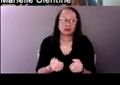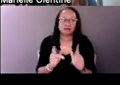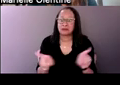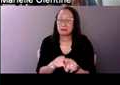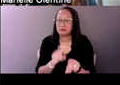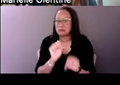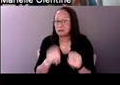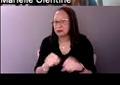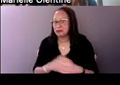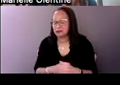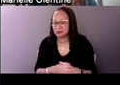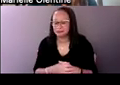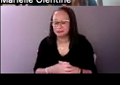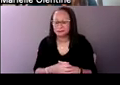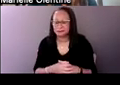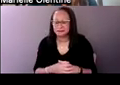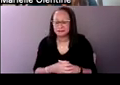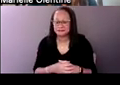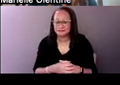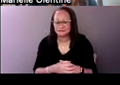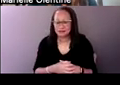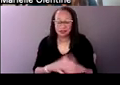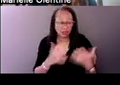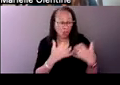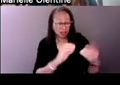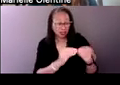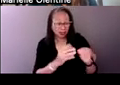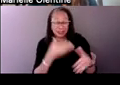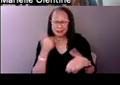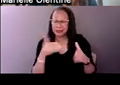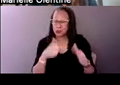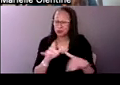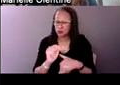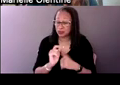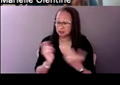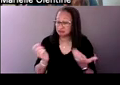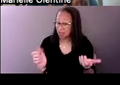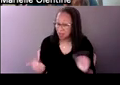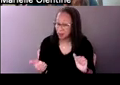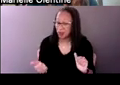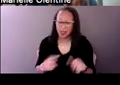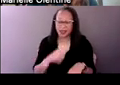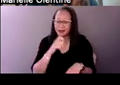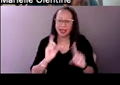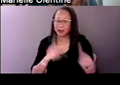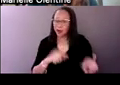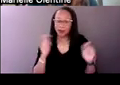that determines what you spend your time doing, because you have limited time in the day. You have a